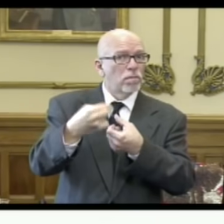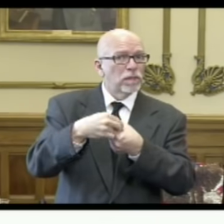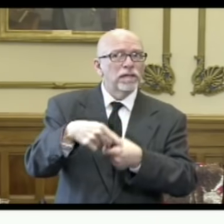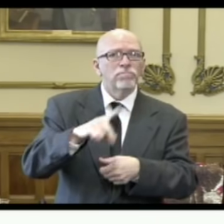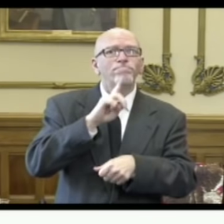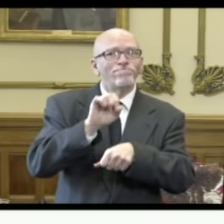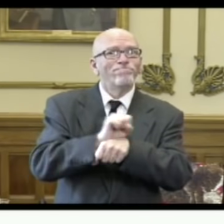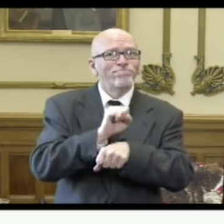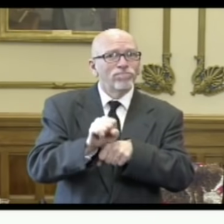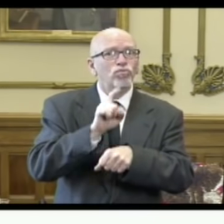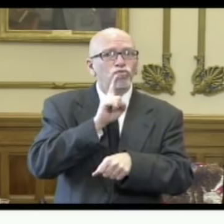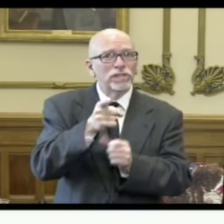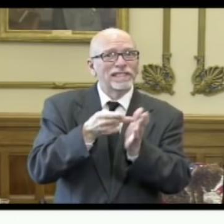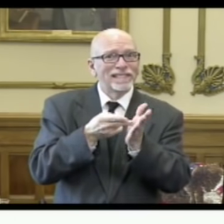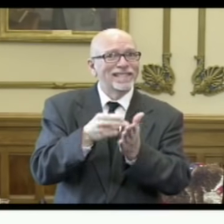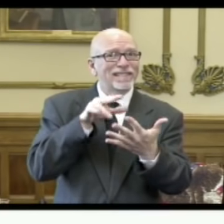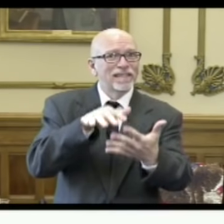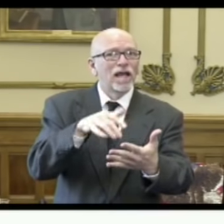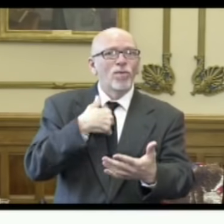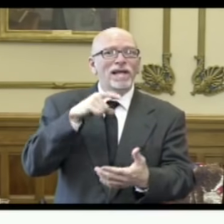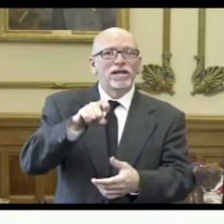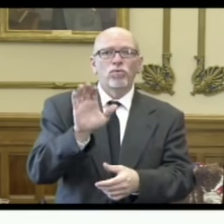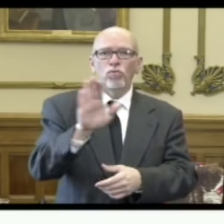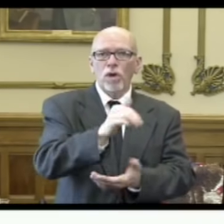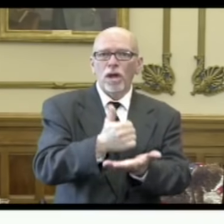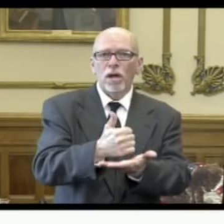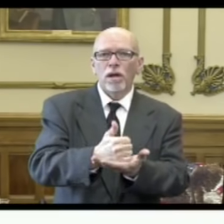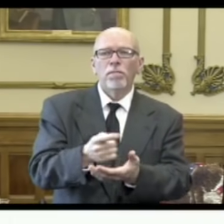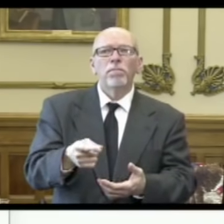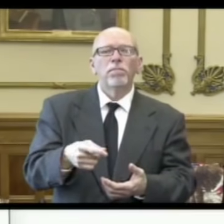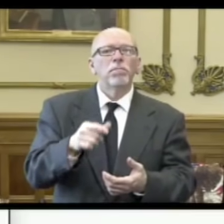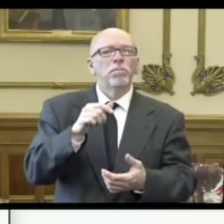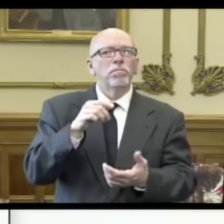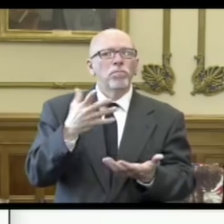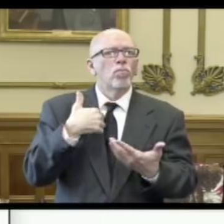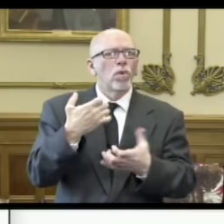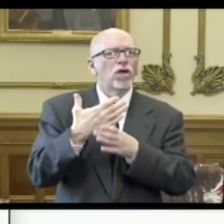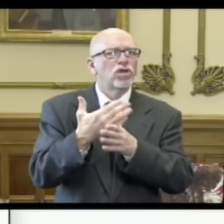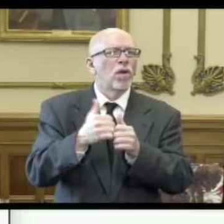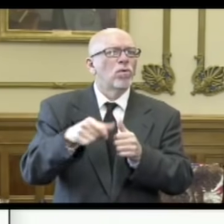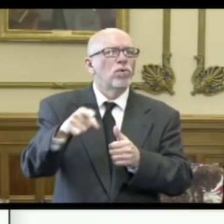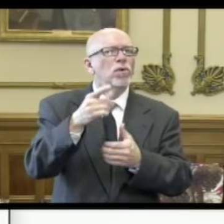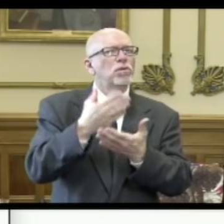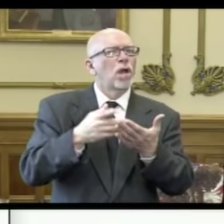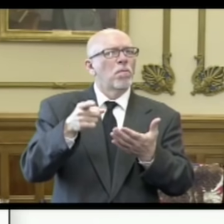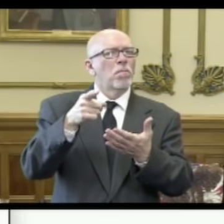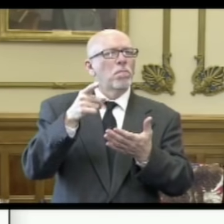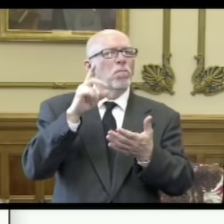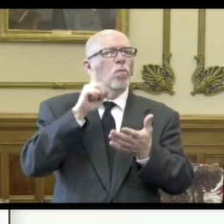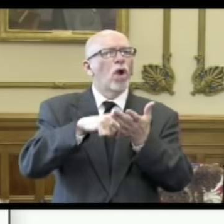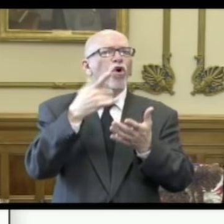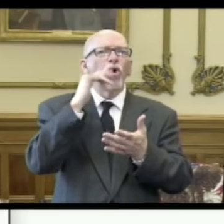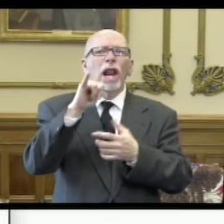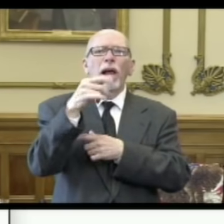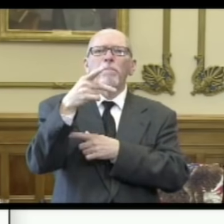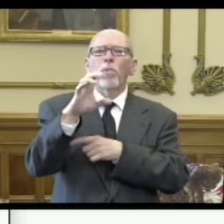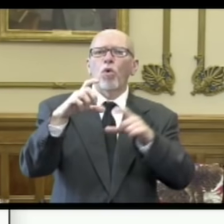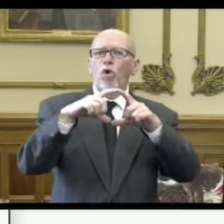OUR GOAL OF 5,000. WE WANT TO ASSURE USERS WHO ARE BEING CONTACTED TO PARTICIPATE THAT THIS IS A LEGITIMATE STUDY AND